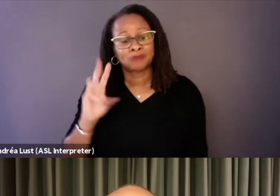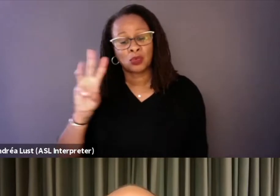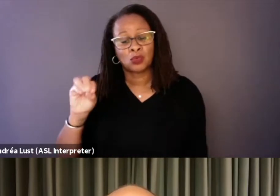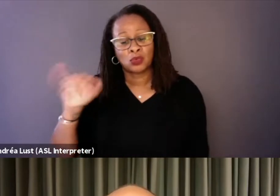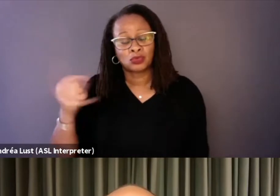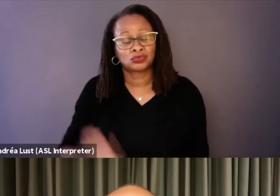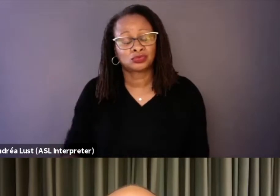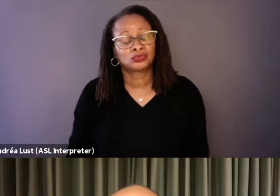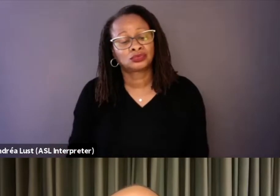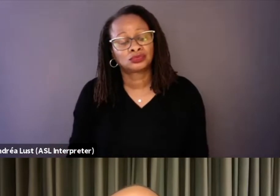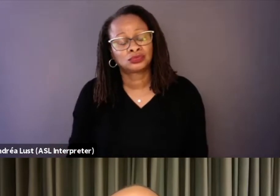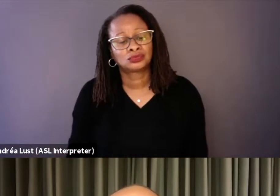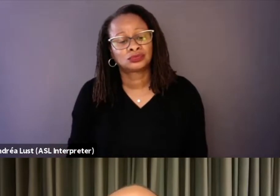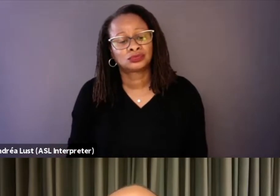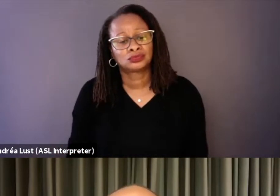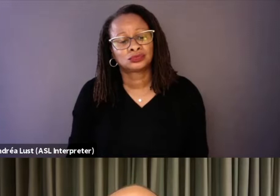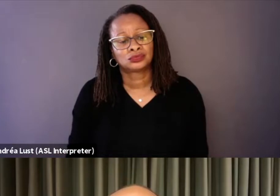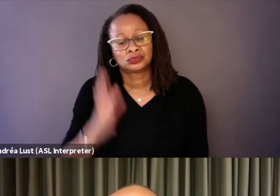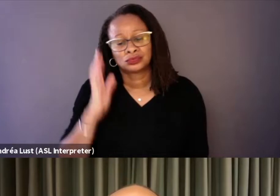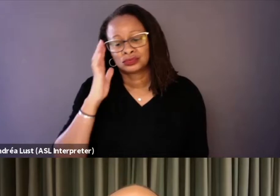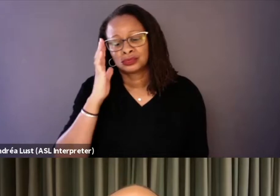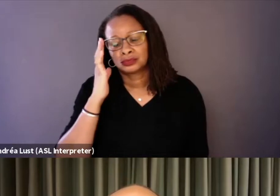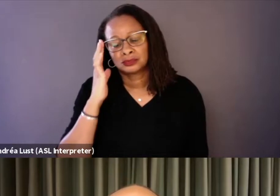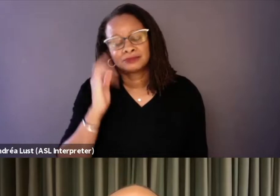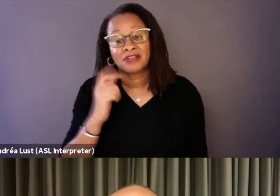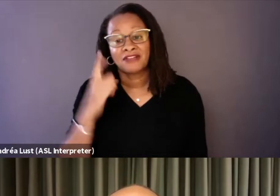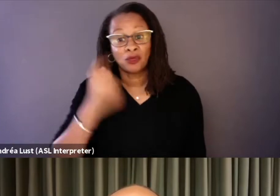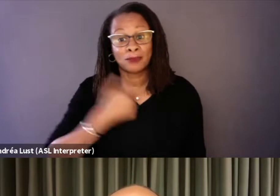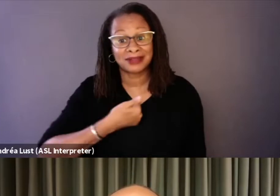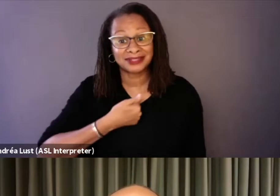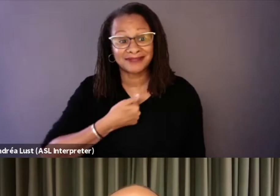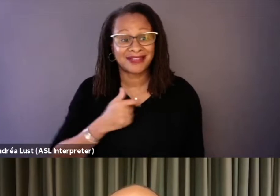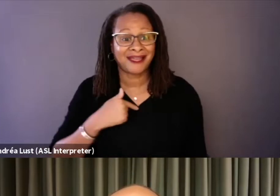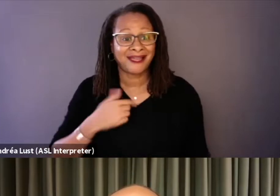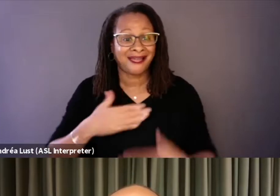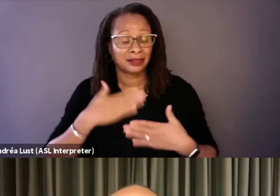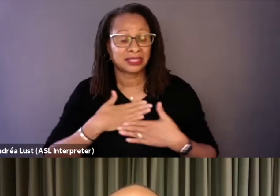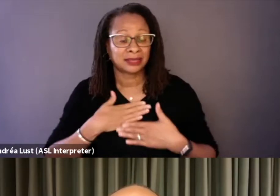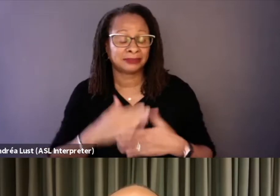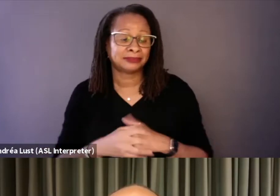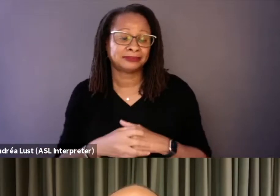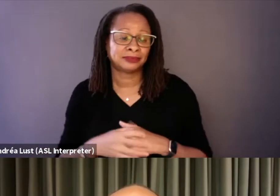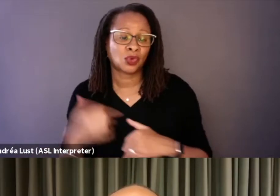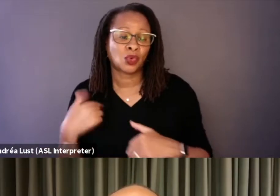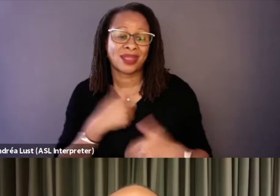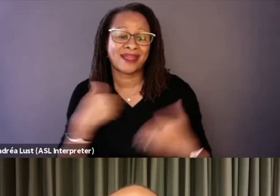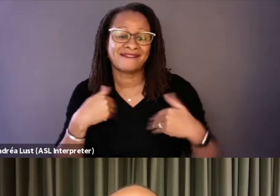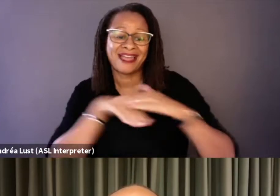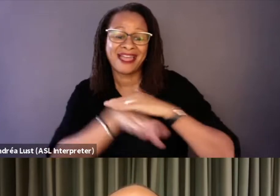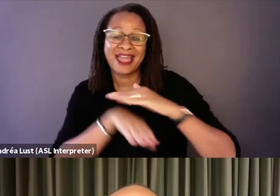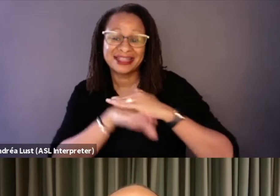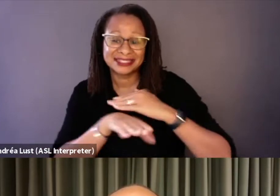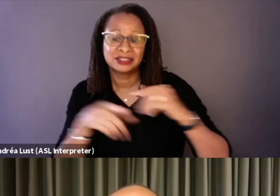For me, I was happy that we had access to a full personality.